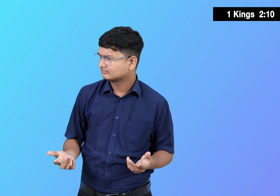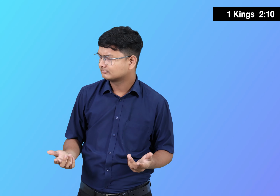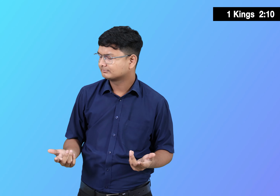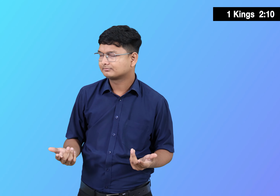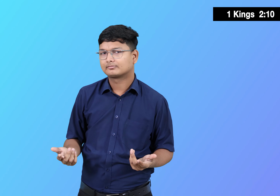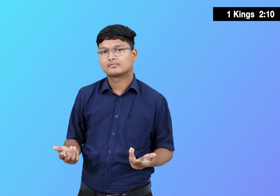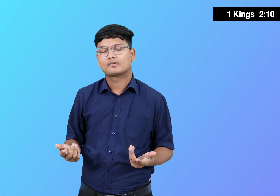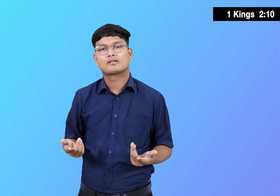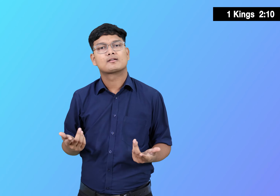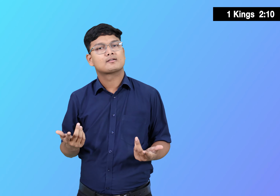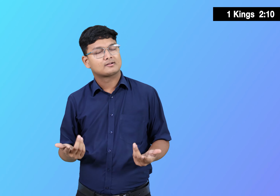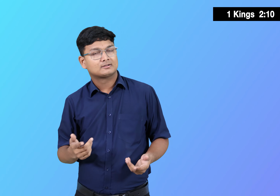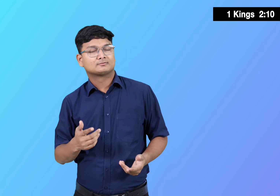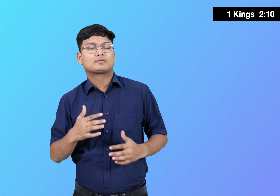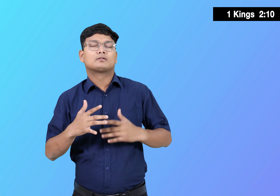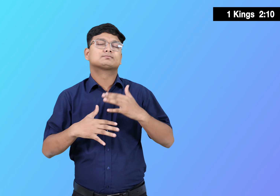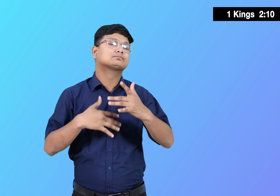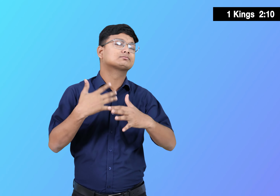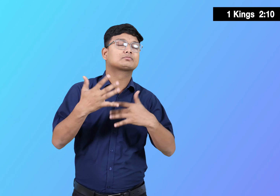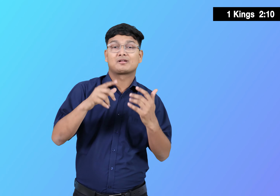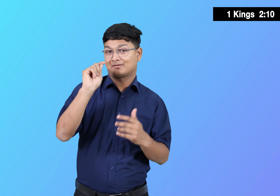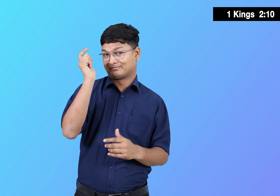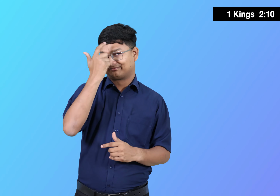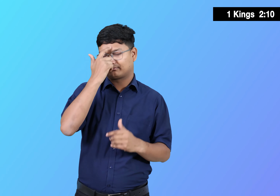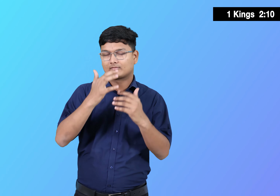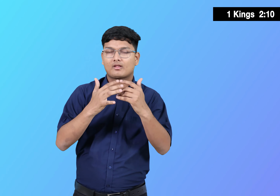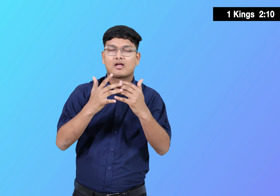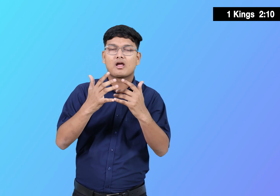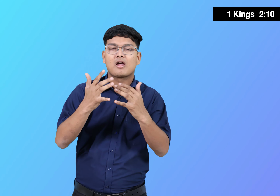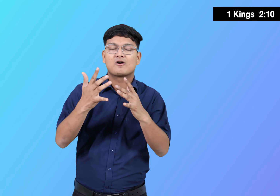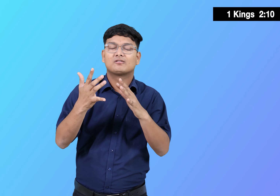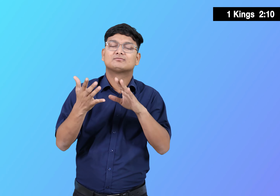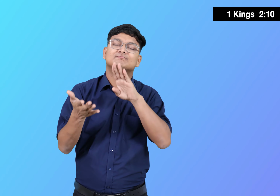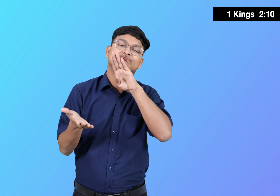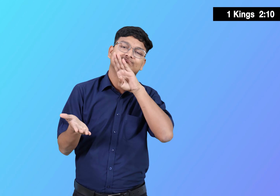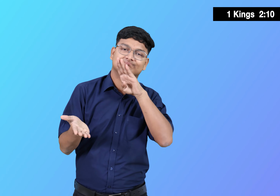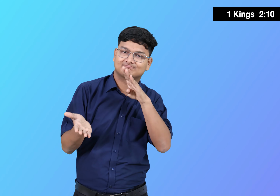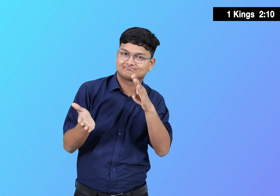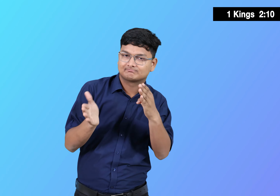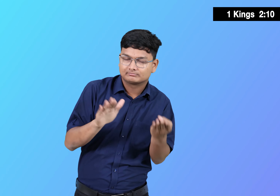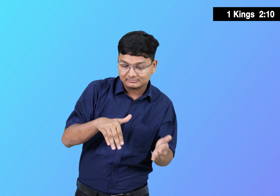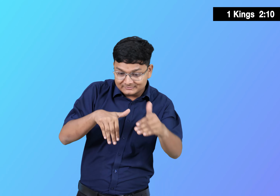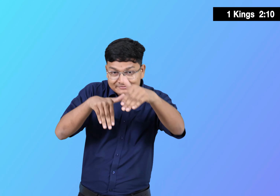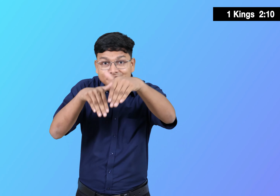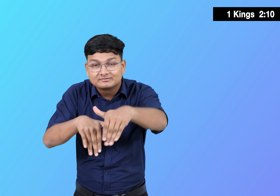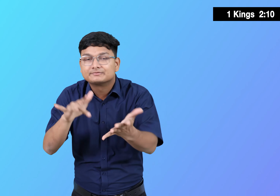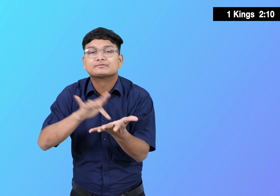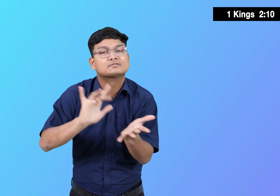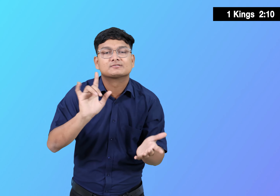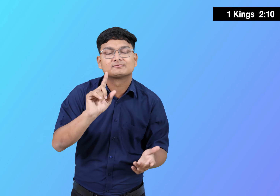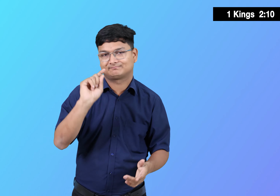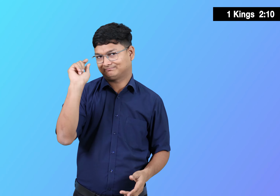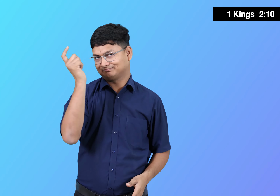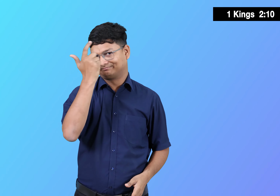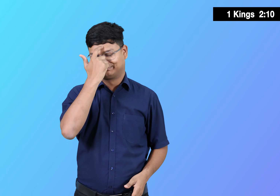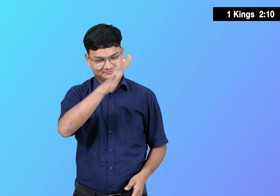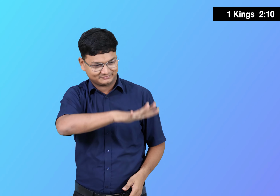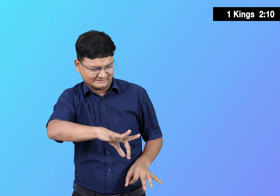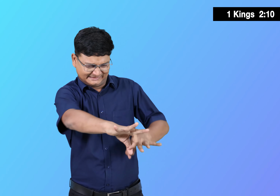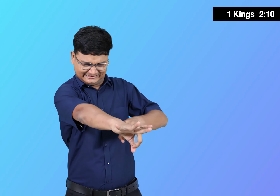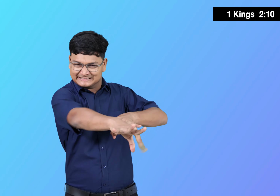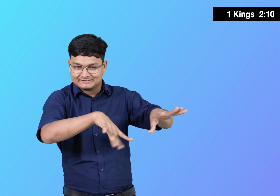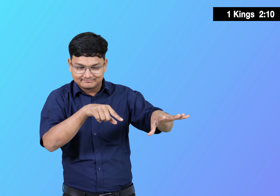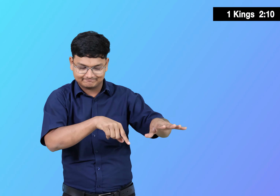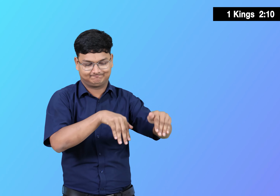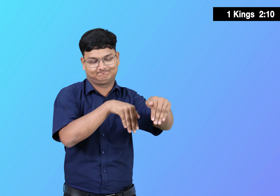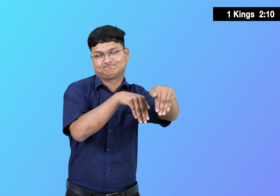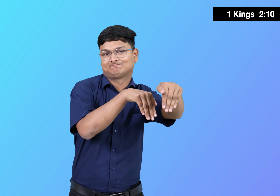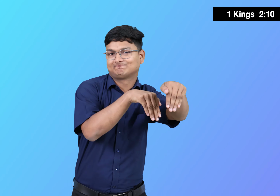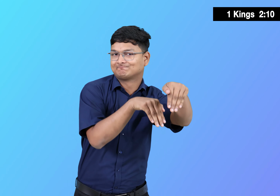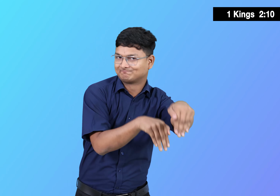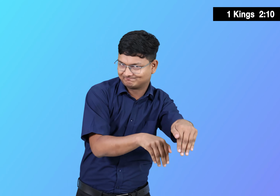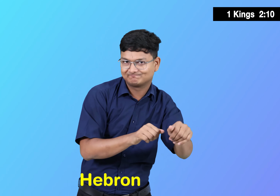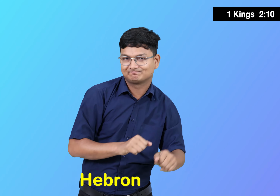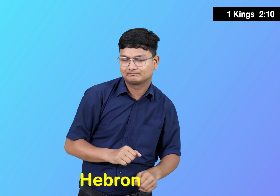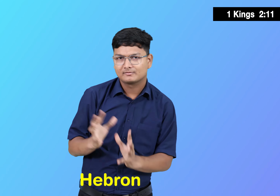Then David died and was buried in the City of David.